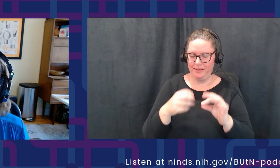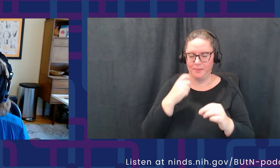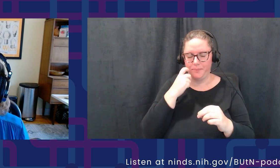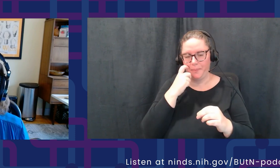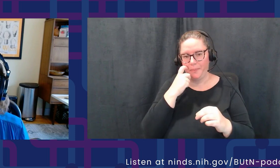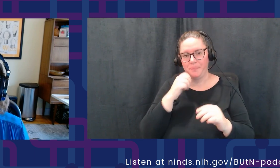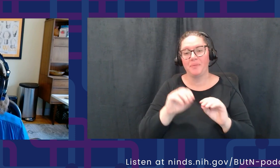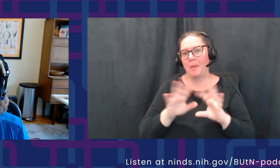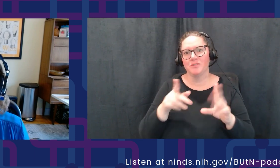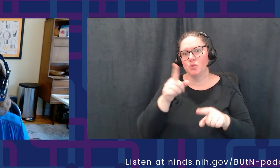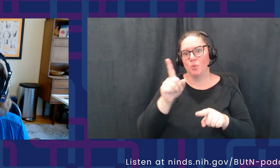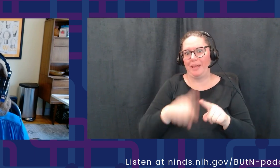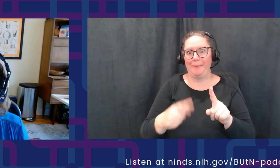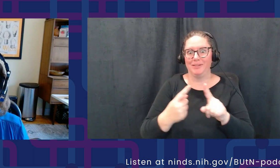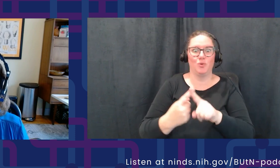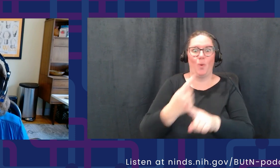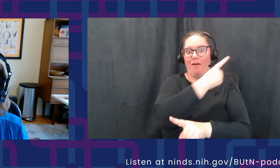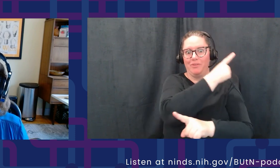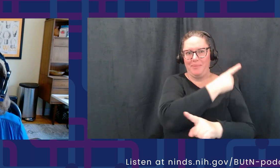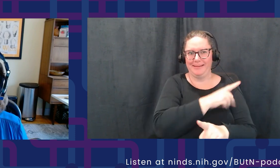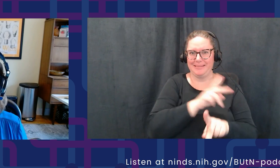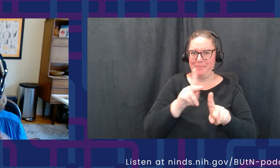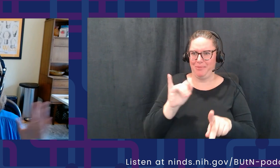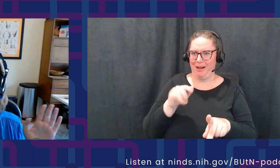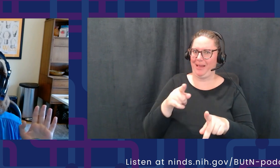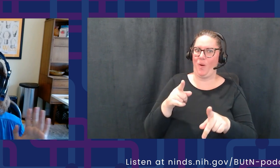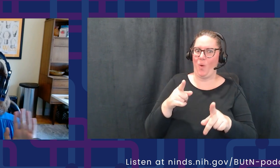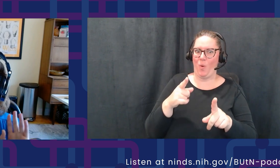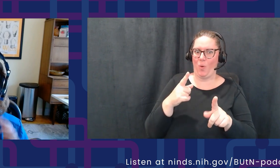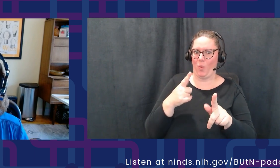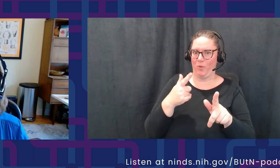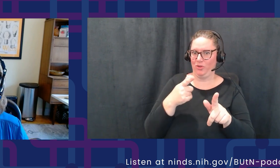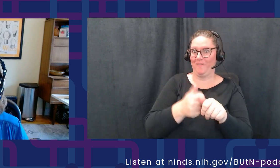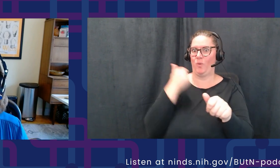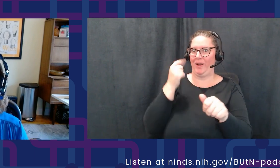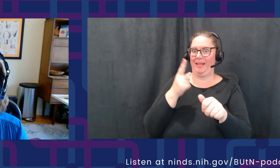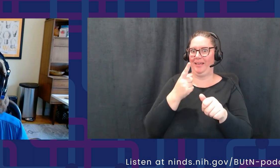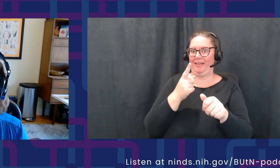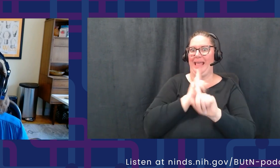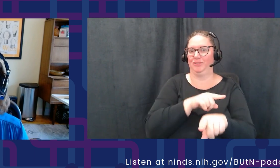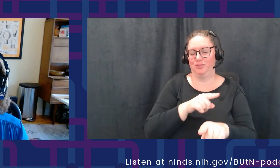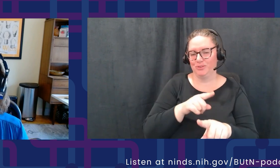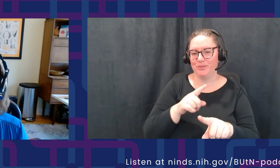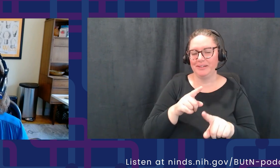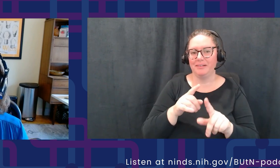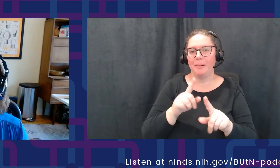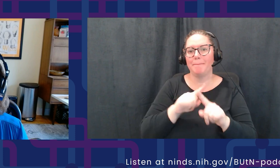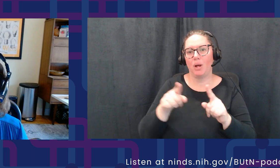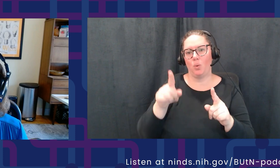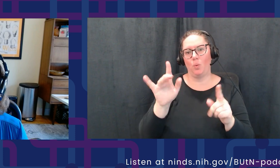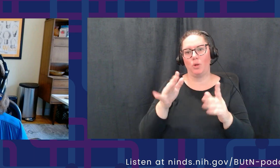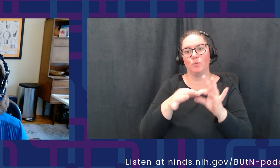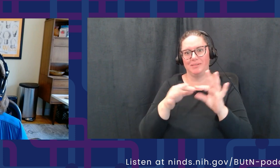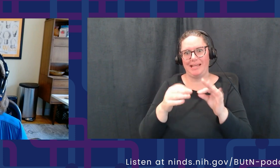Obviously you can't be so off base that they're like, "she's totally blowing me off." But sometimes you can even like what you we're saying with the "Yes, and"